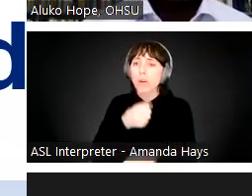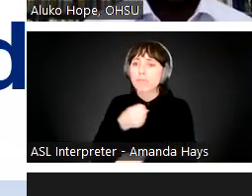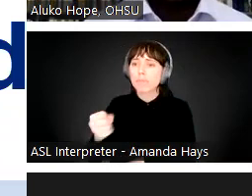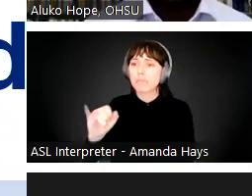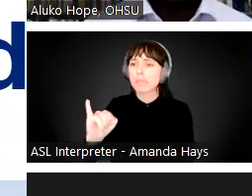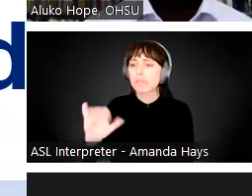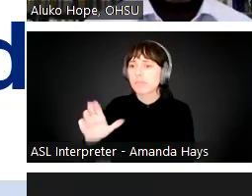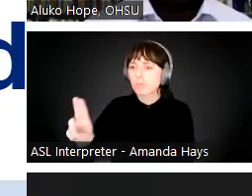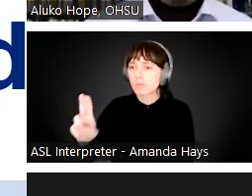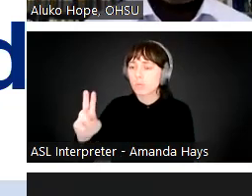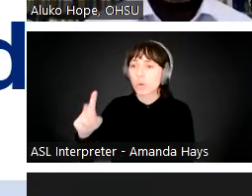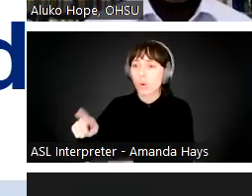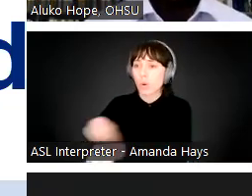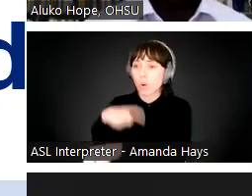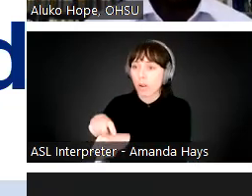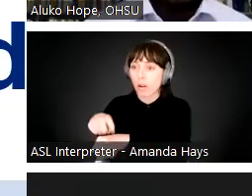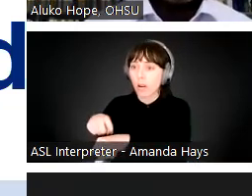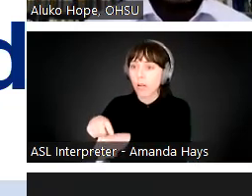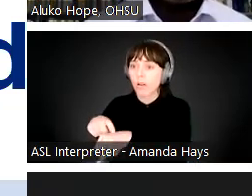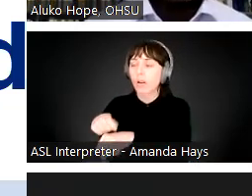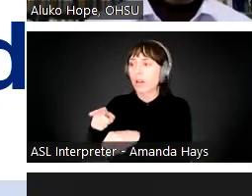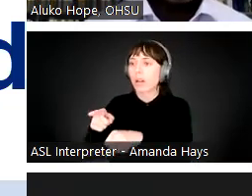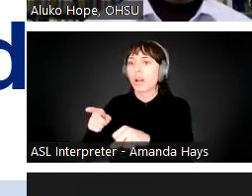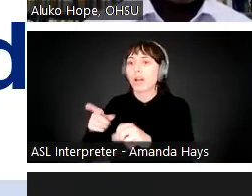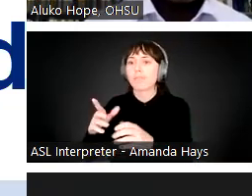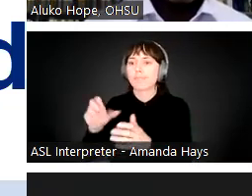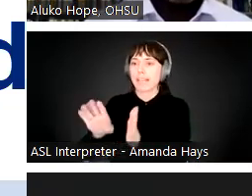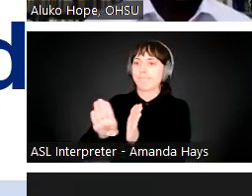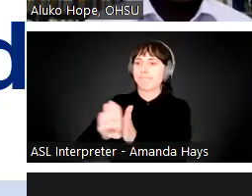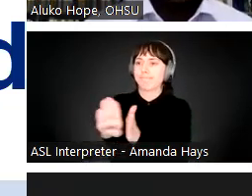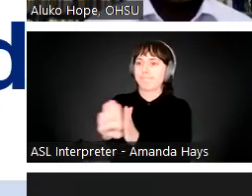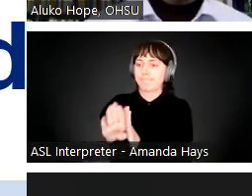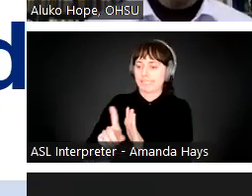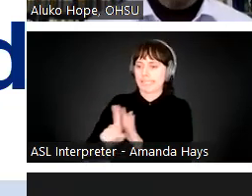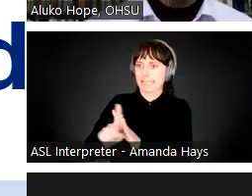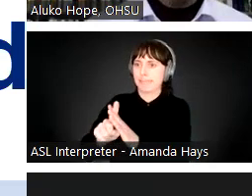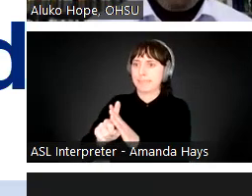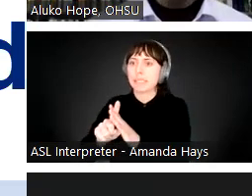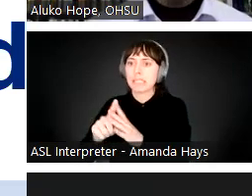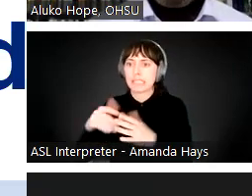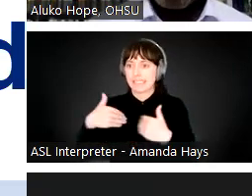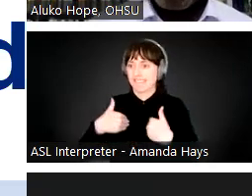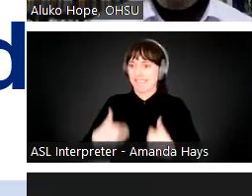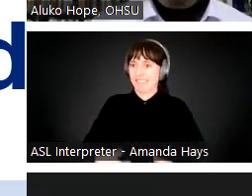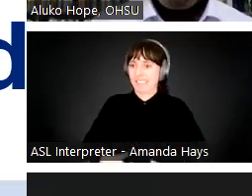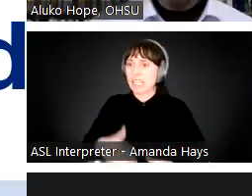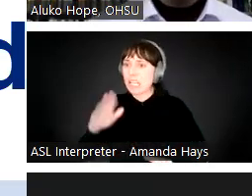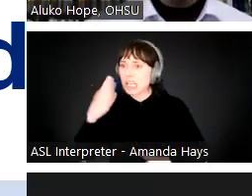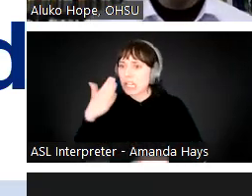set of symptoms and complications just from being in that state that can look very similar to Long COVID, and that